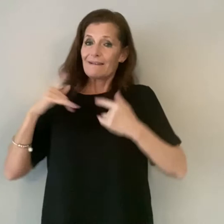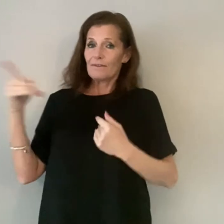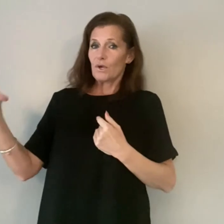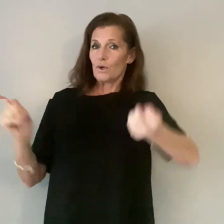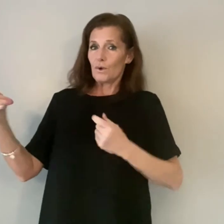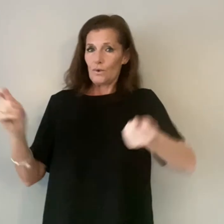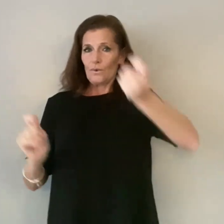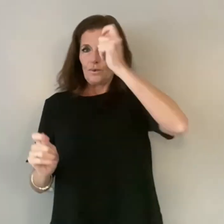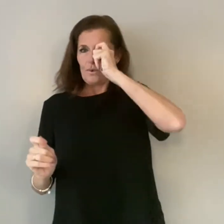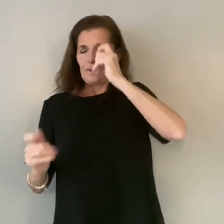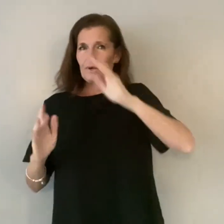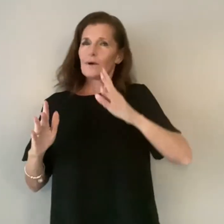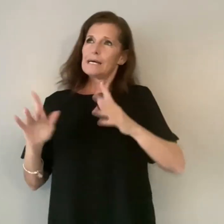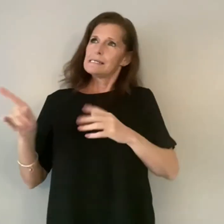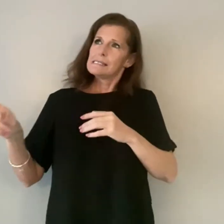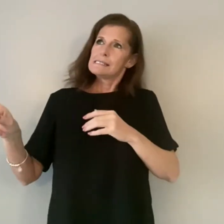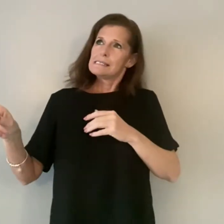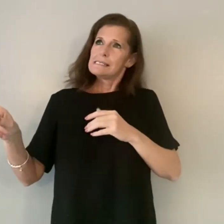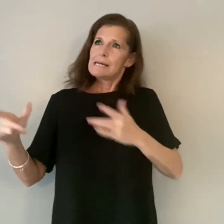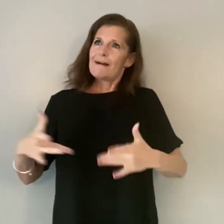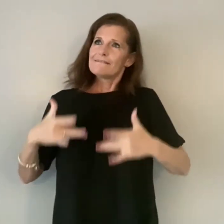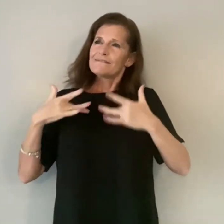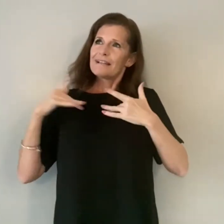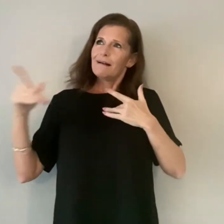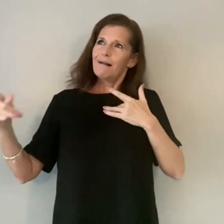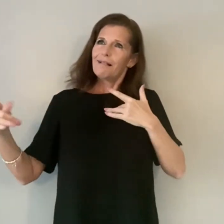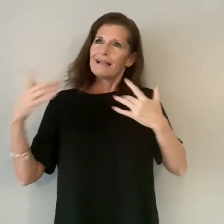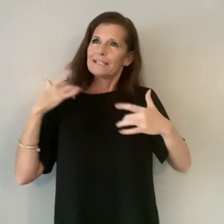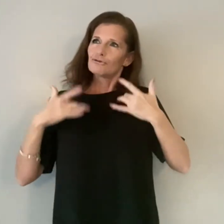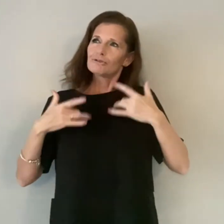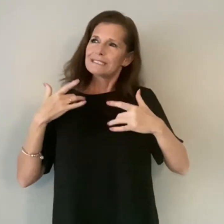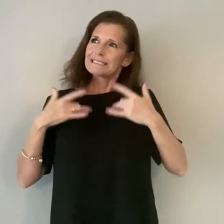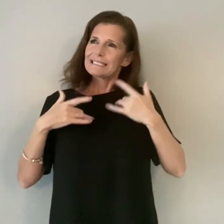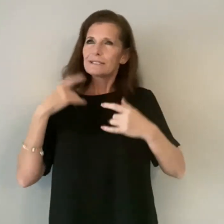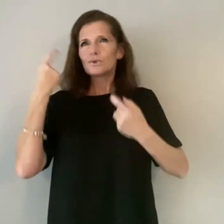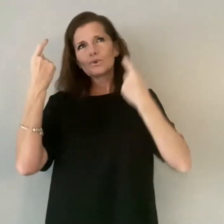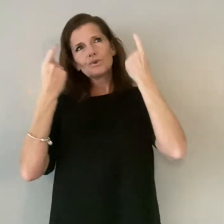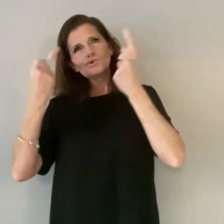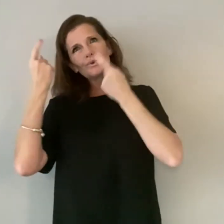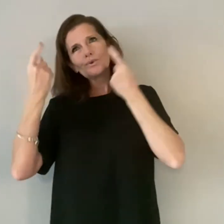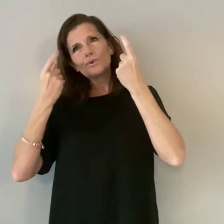So wearing that hat, firstly, I think it would be really interesting to explore